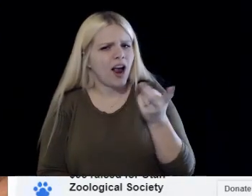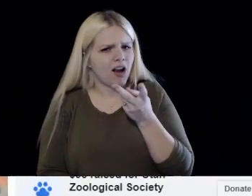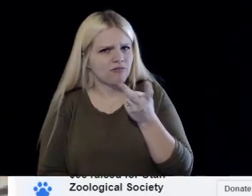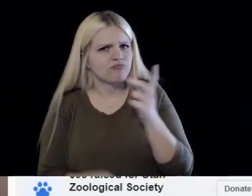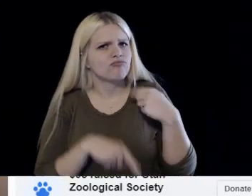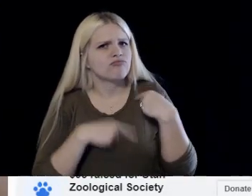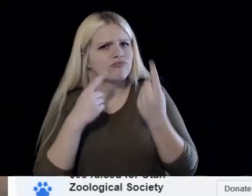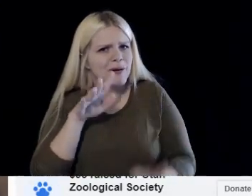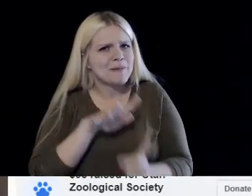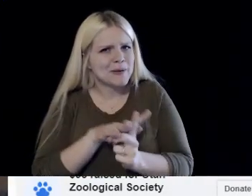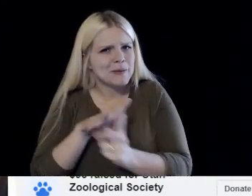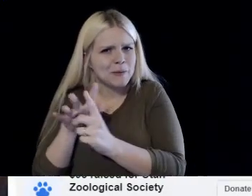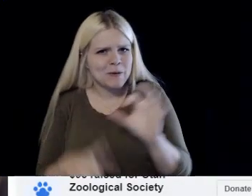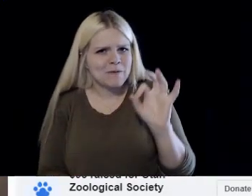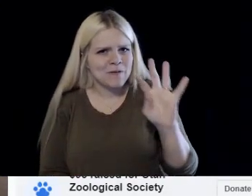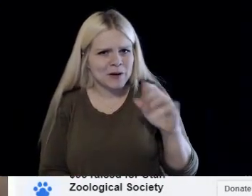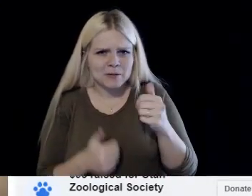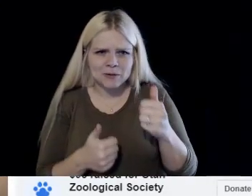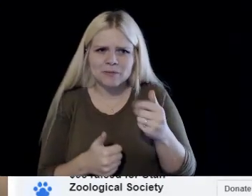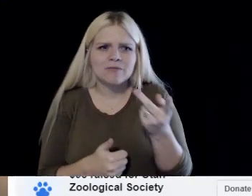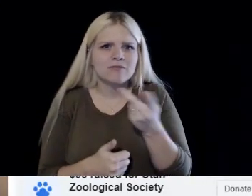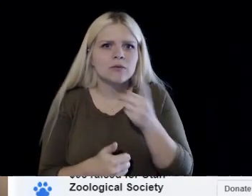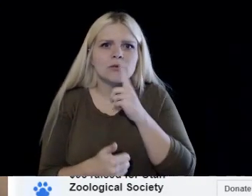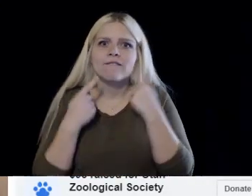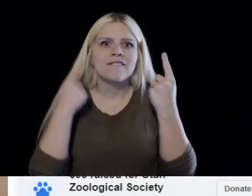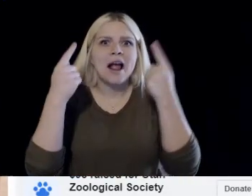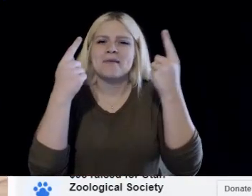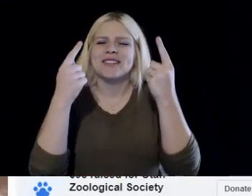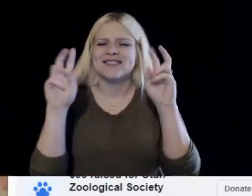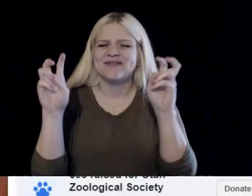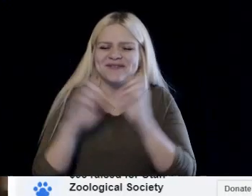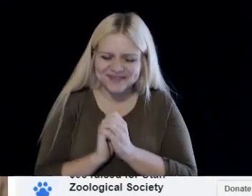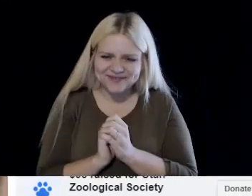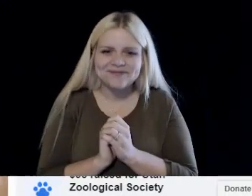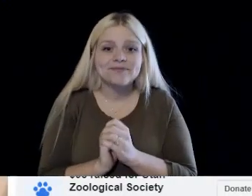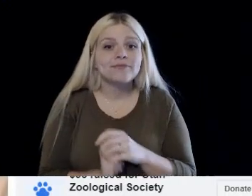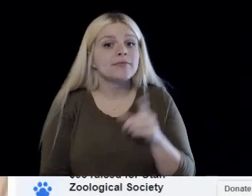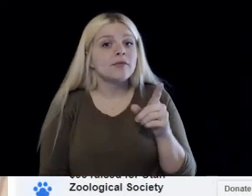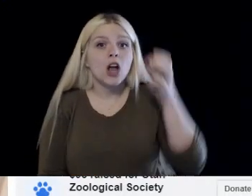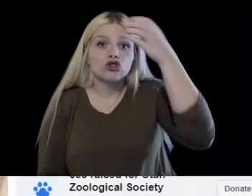celebrities. But should I introduce you guys as Chef Joanne and Chef Michelle?